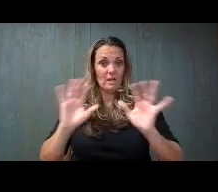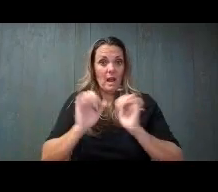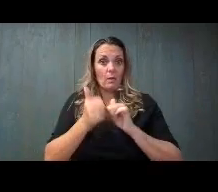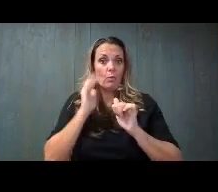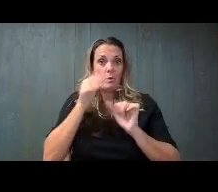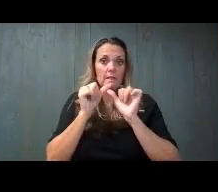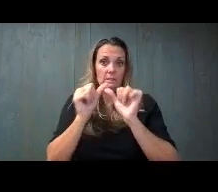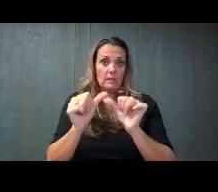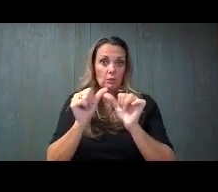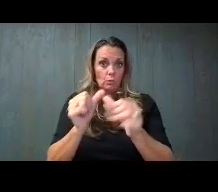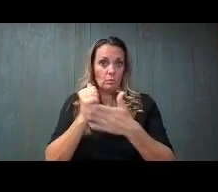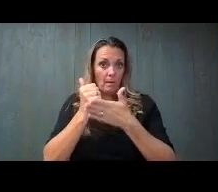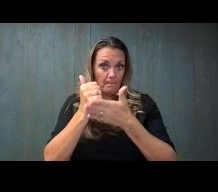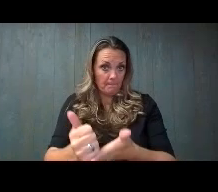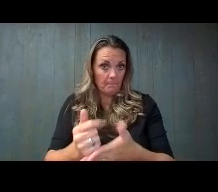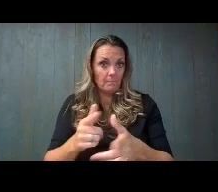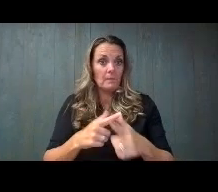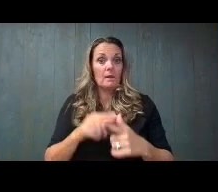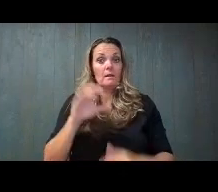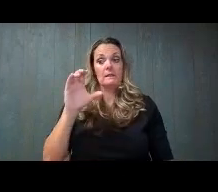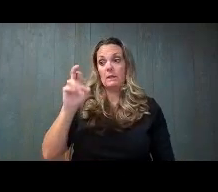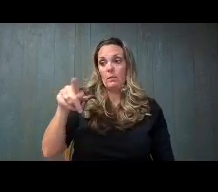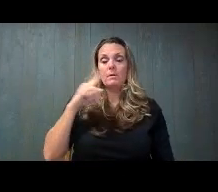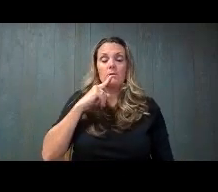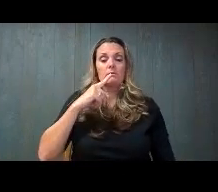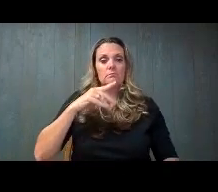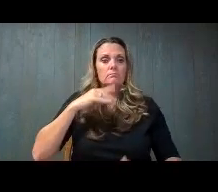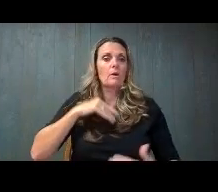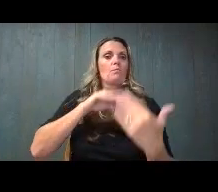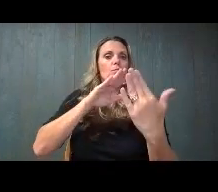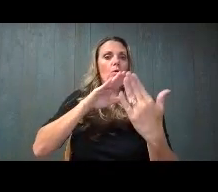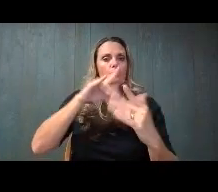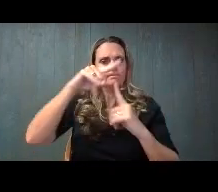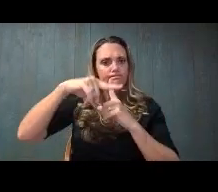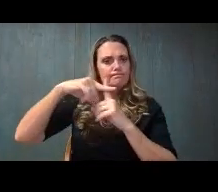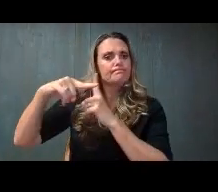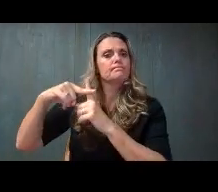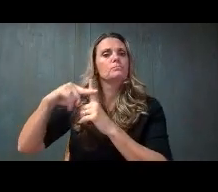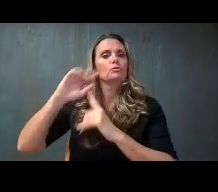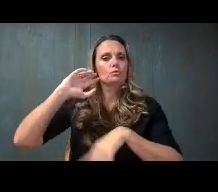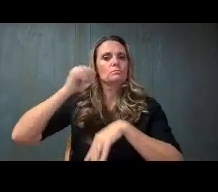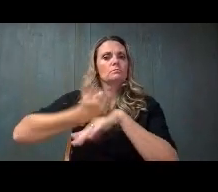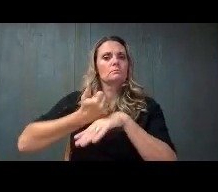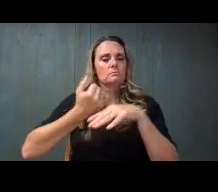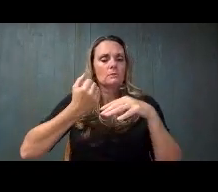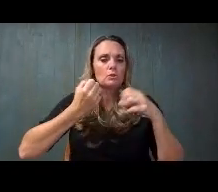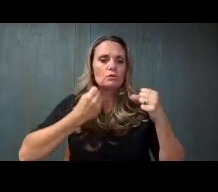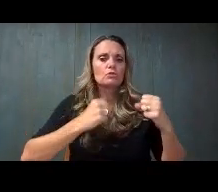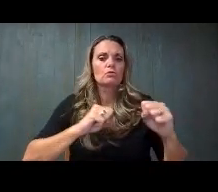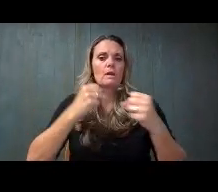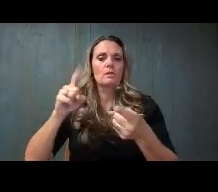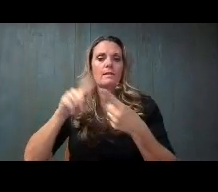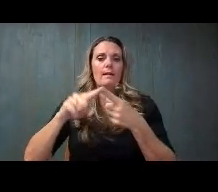DPS must take a proactive approach to identify and implement strategies that lead to sustainability